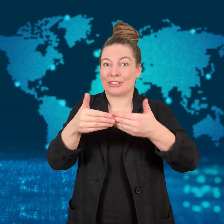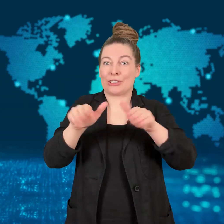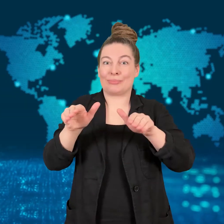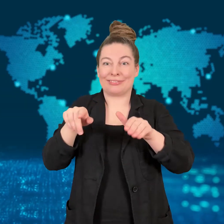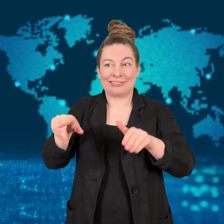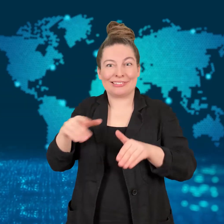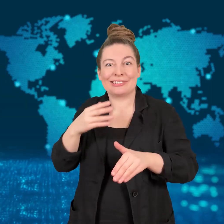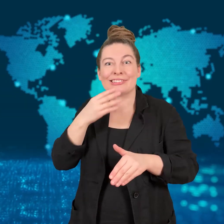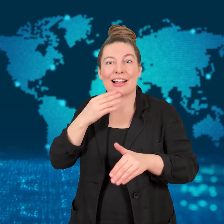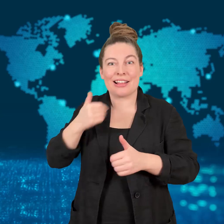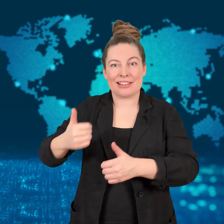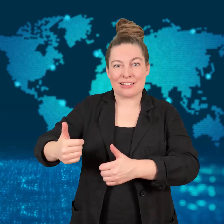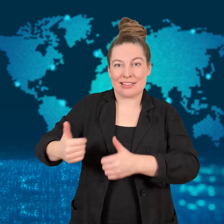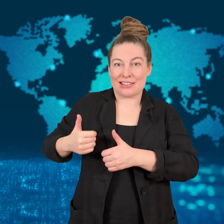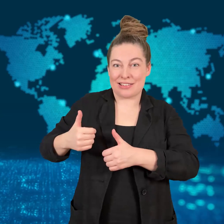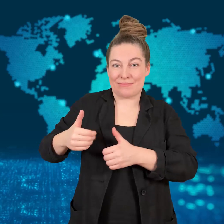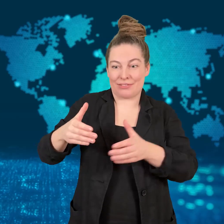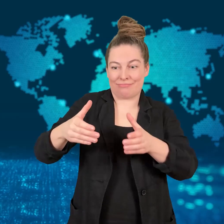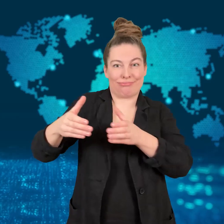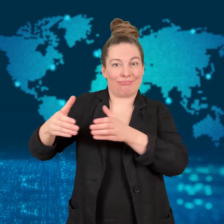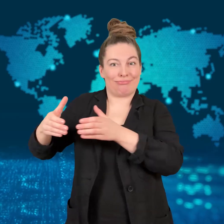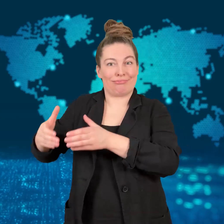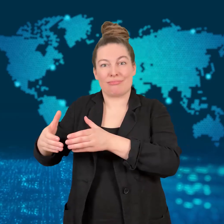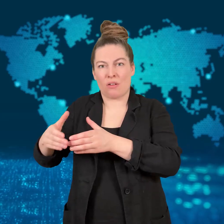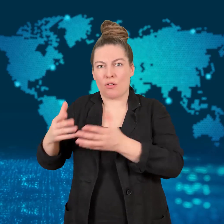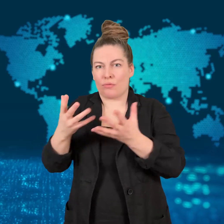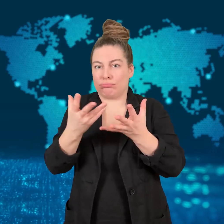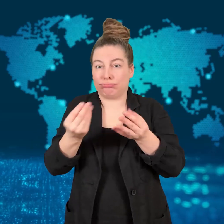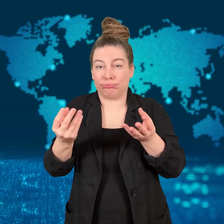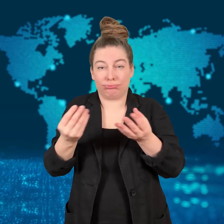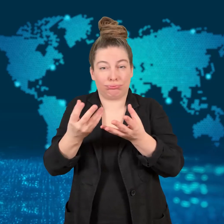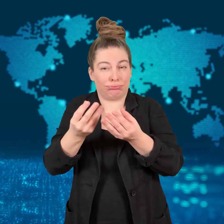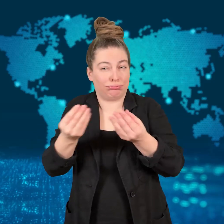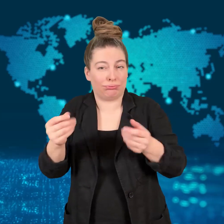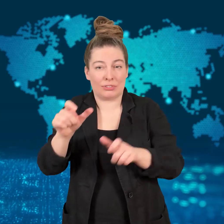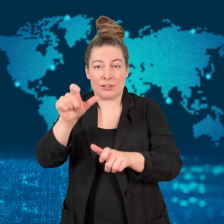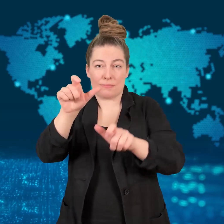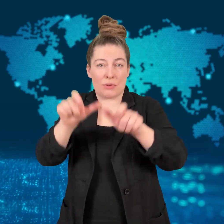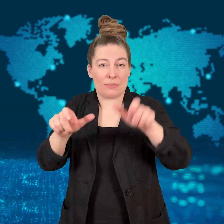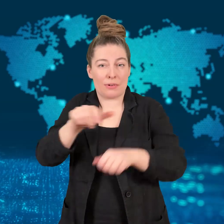thousands of Palestinians were able to